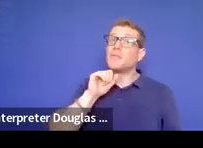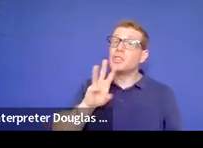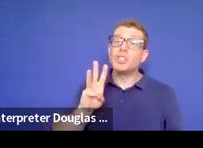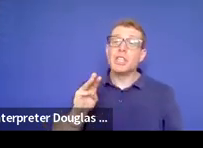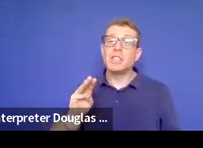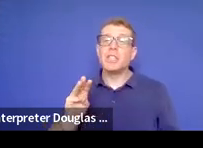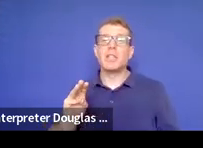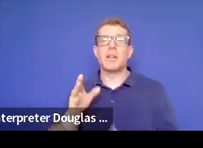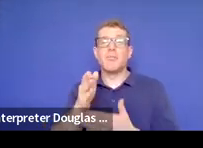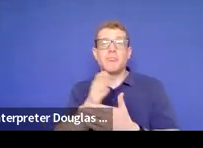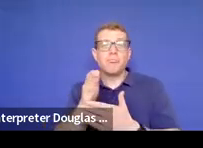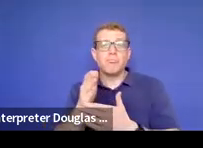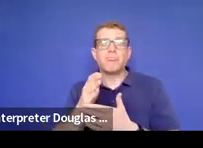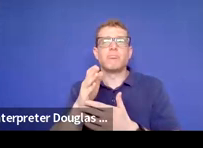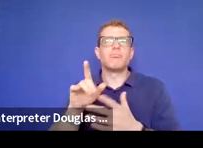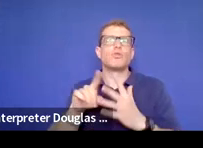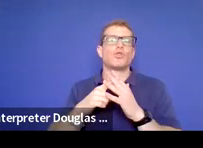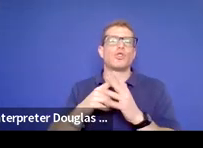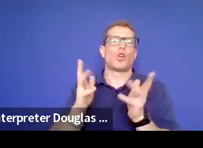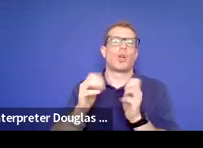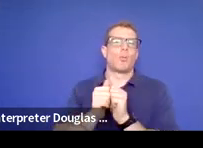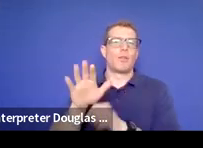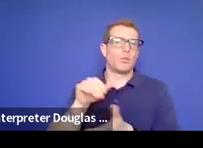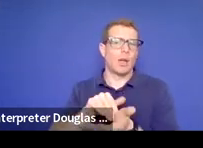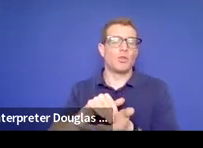We do have monthly lunch and learns we have a education.